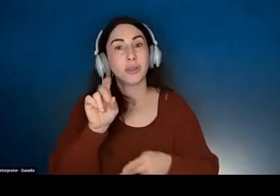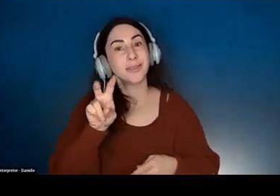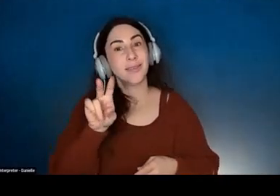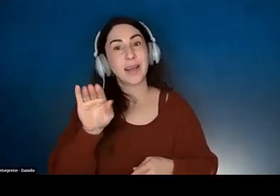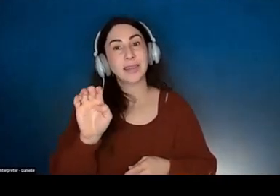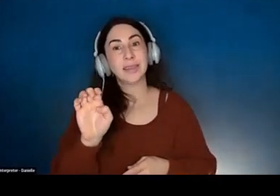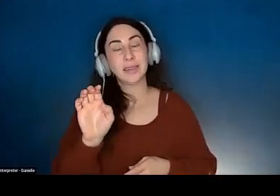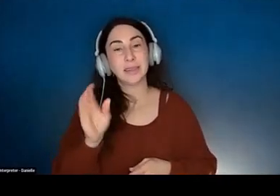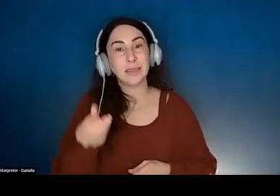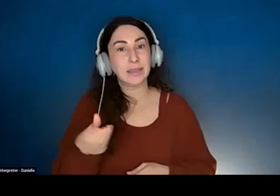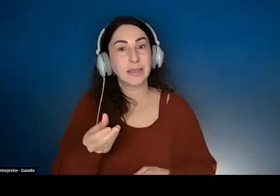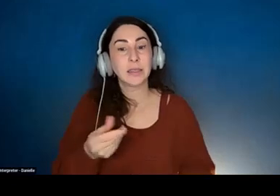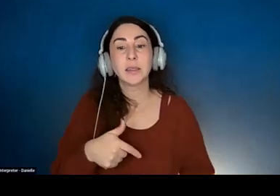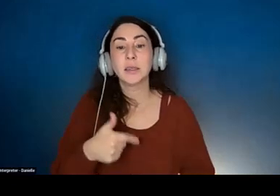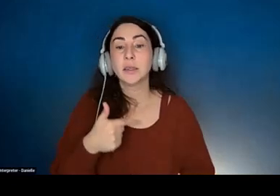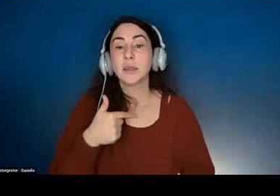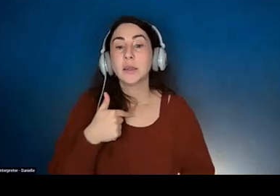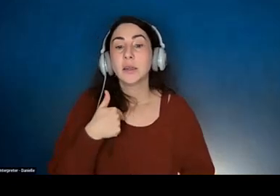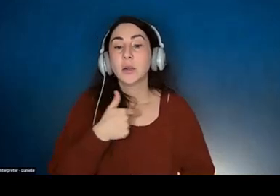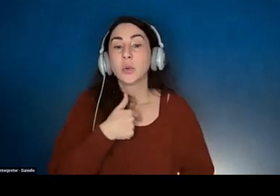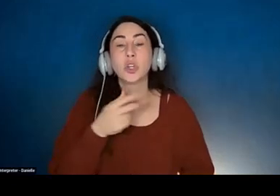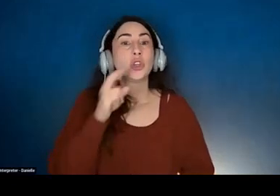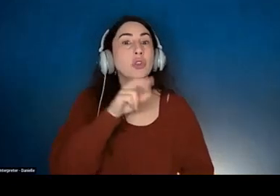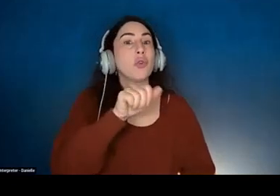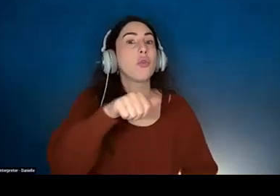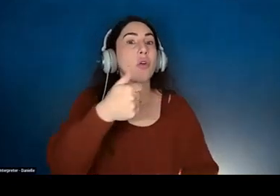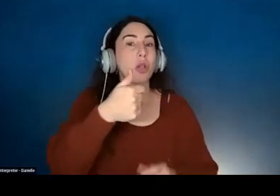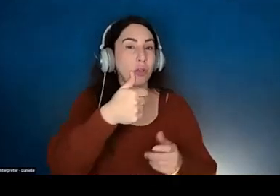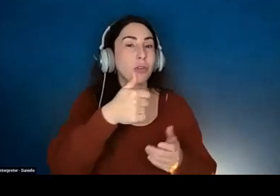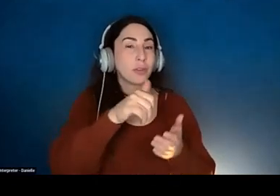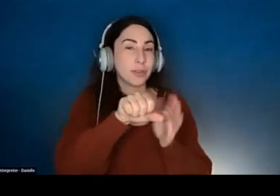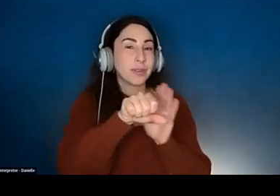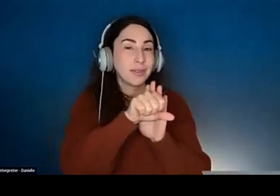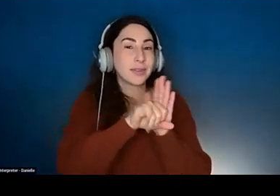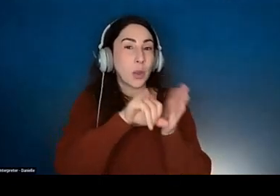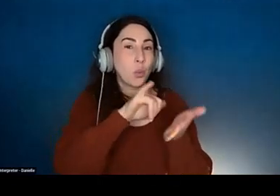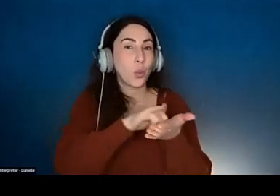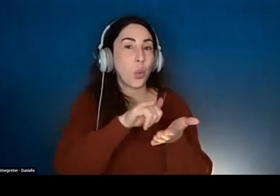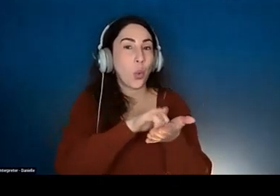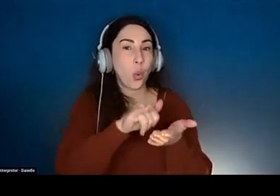to another MFP state in New York to look at some ways